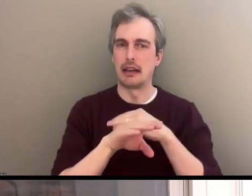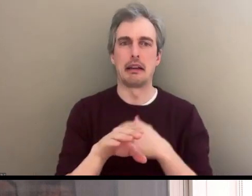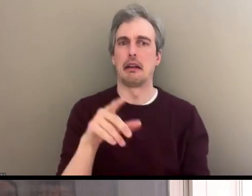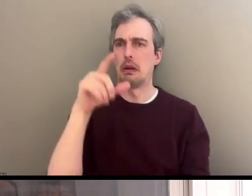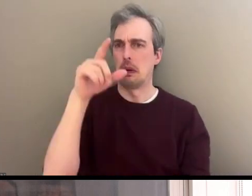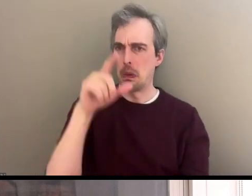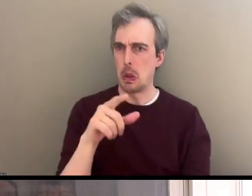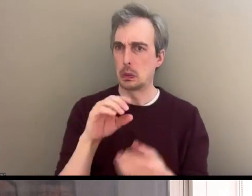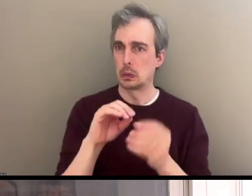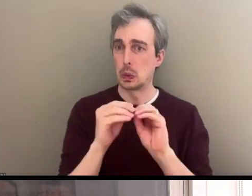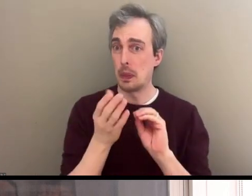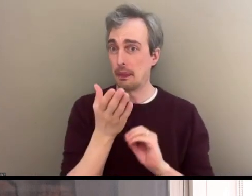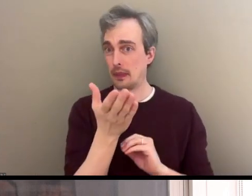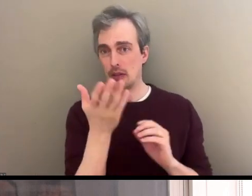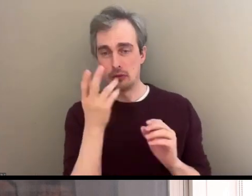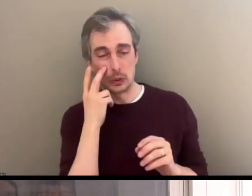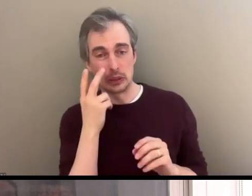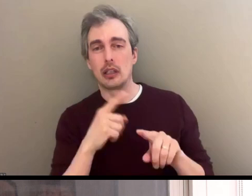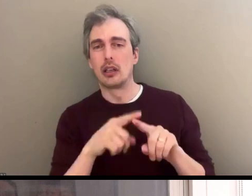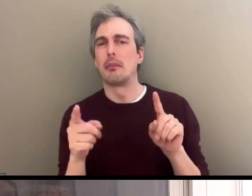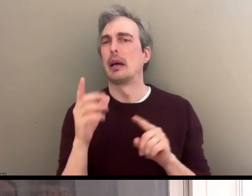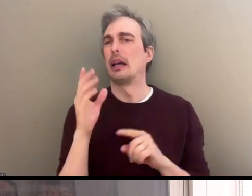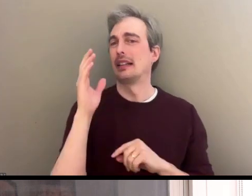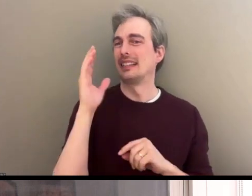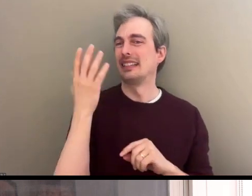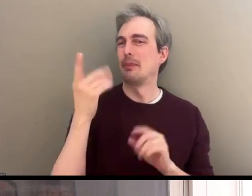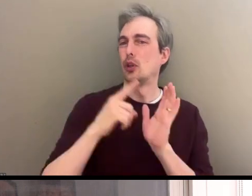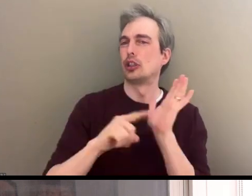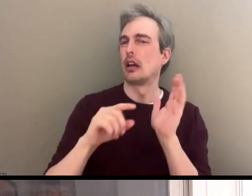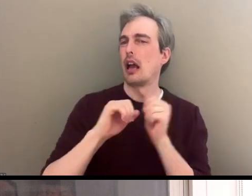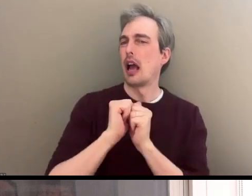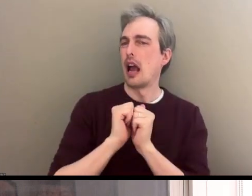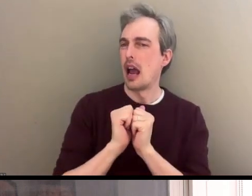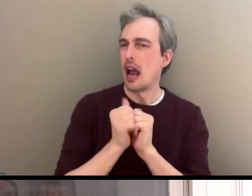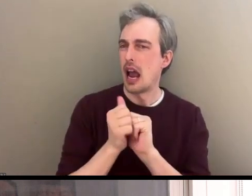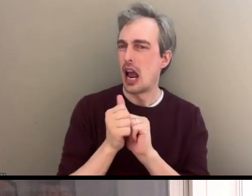it presumably checks how the site is for users with disabilities.